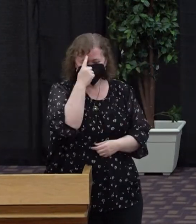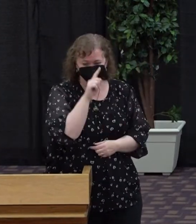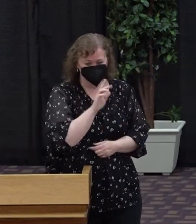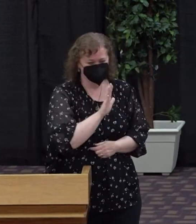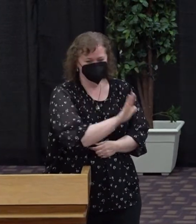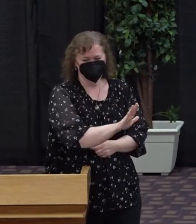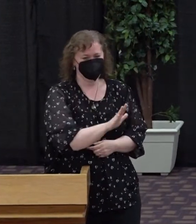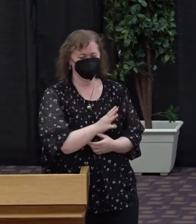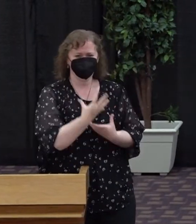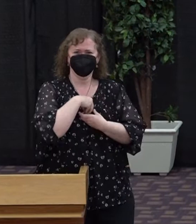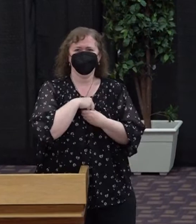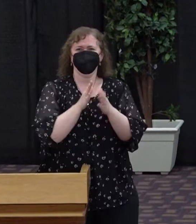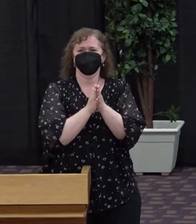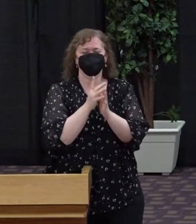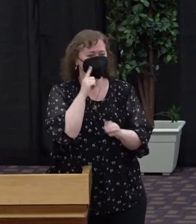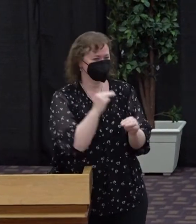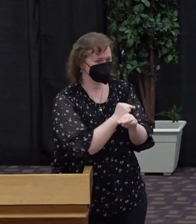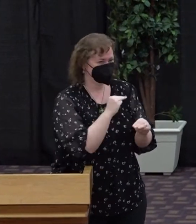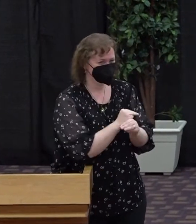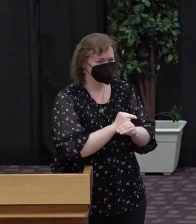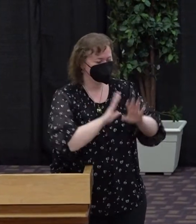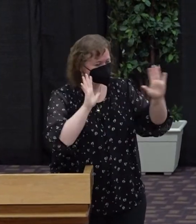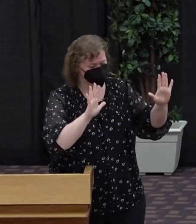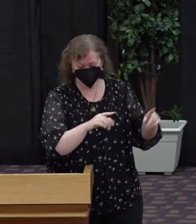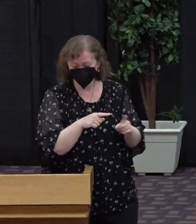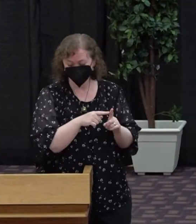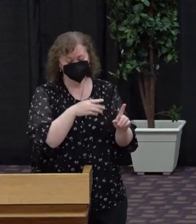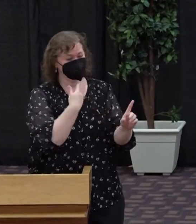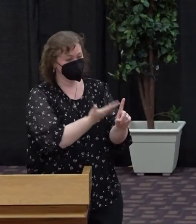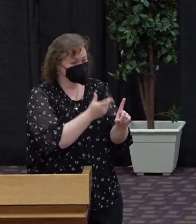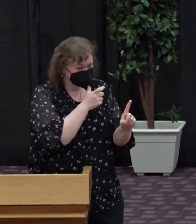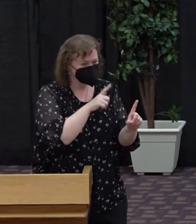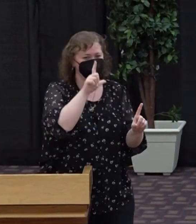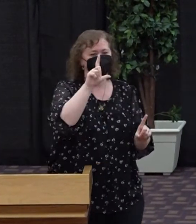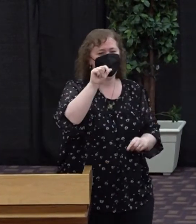So it's an honor to provide this student with the math award.